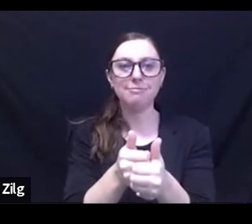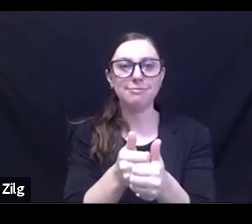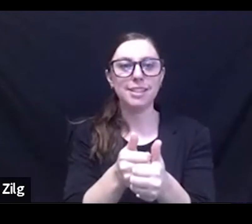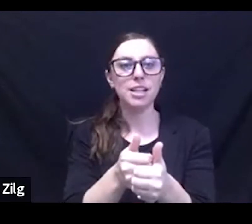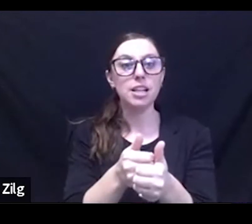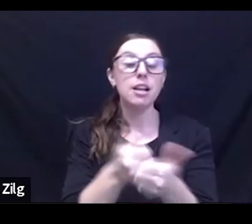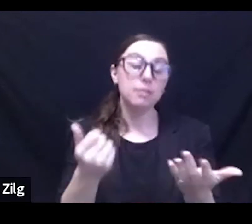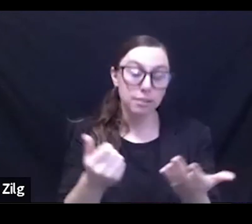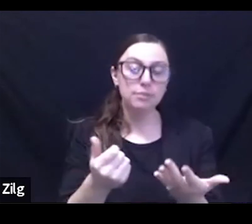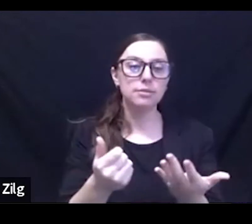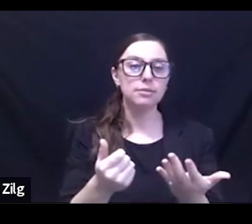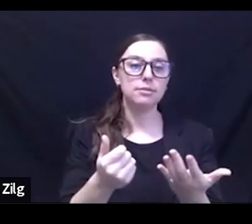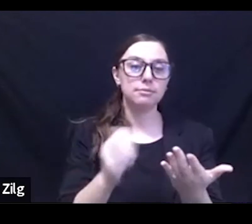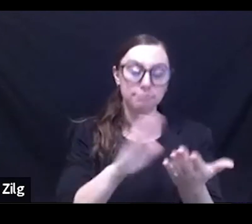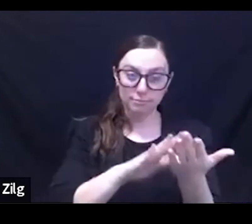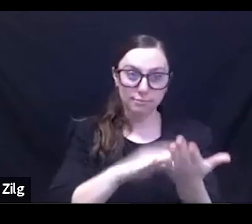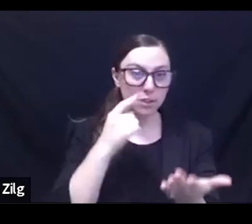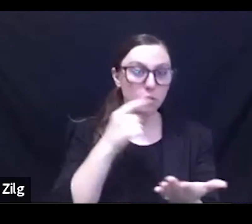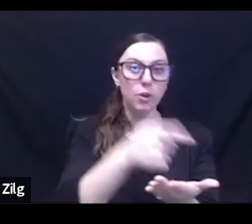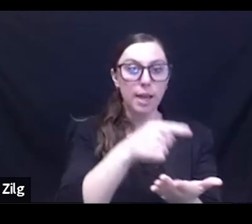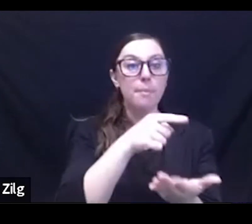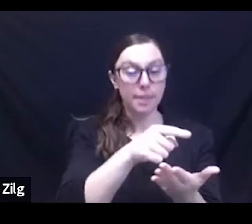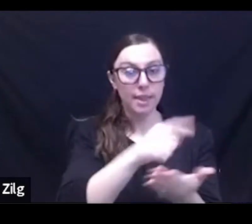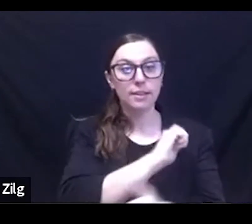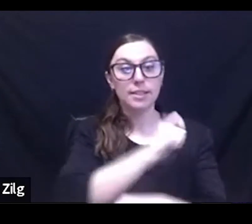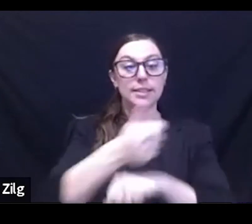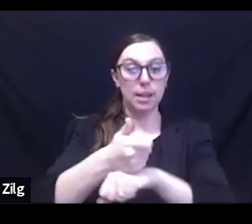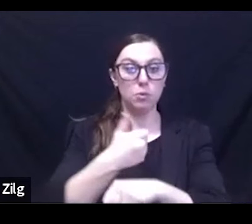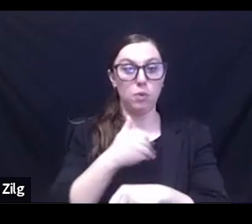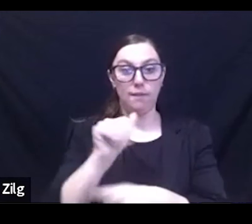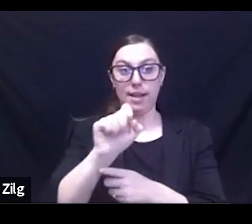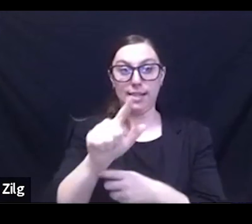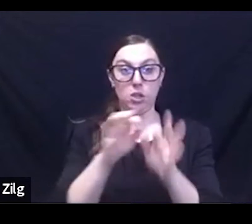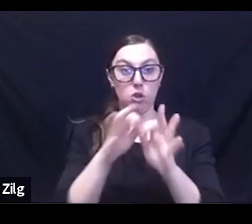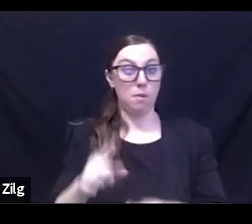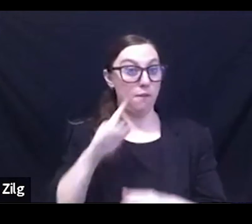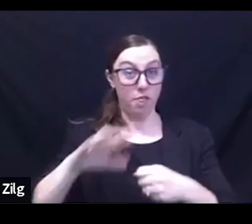and to their credit, coordinate to have an ASL interpreter for the entire I think it was five days